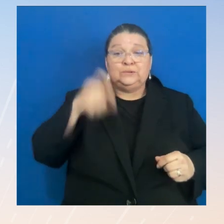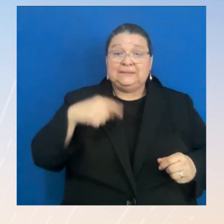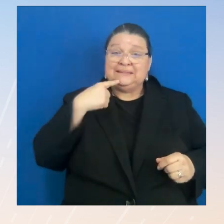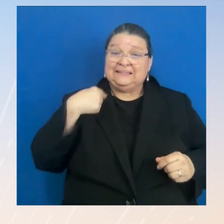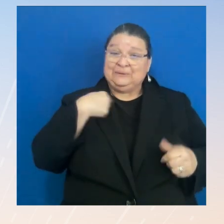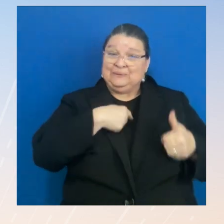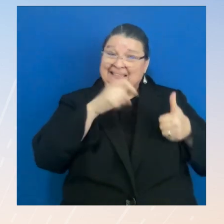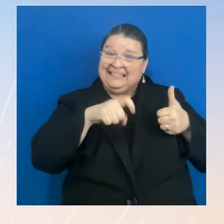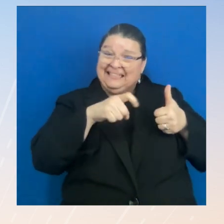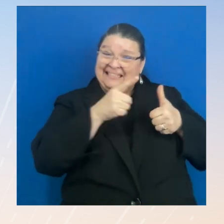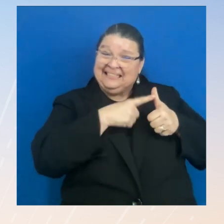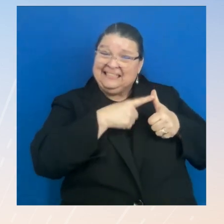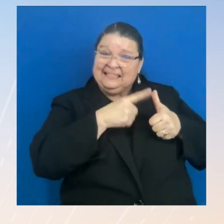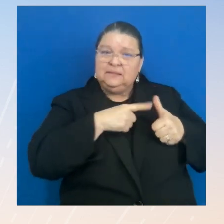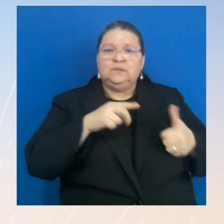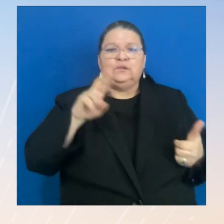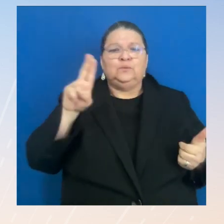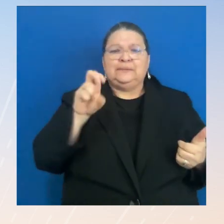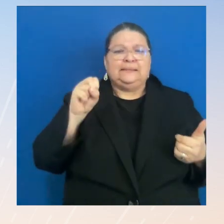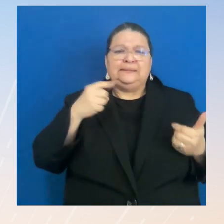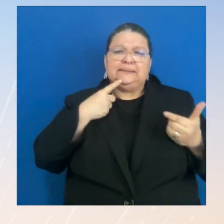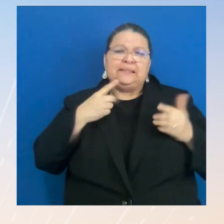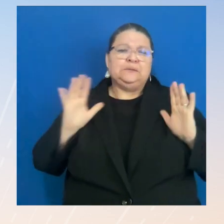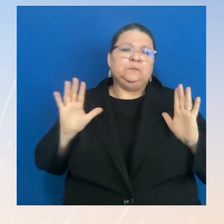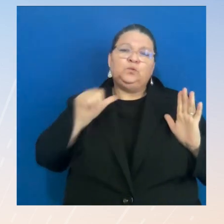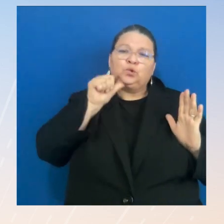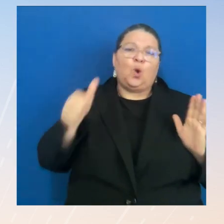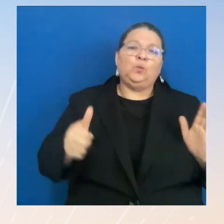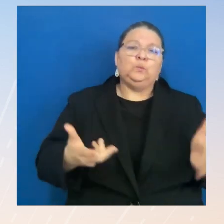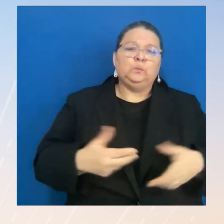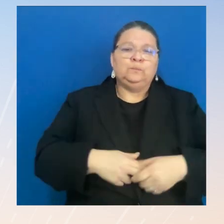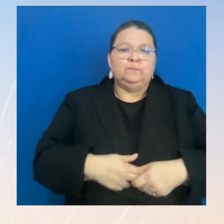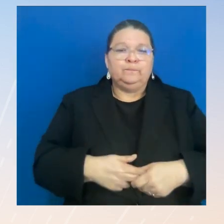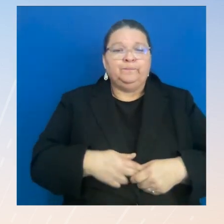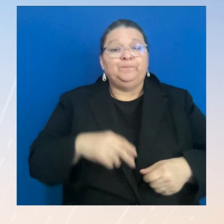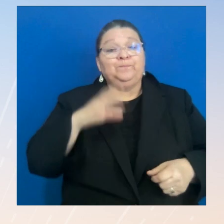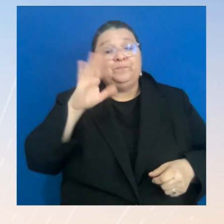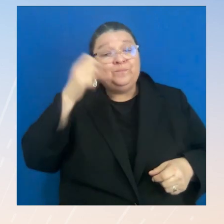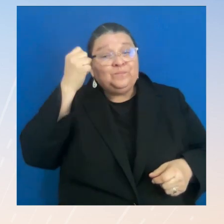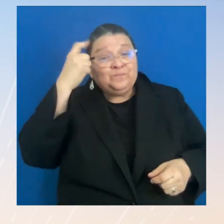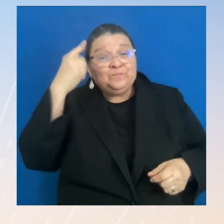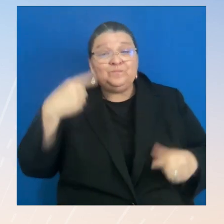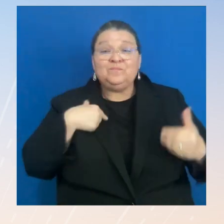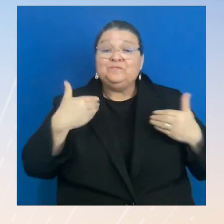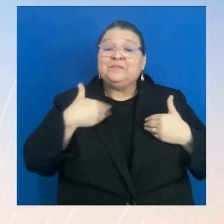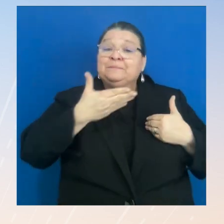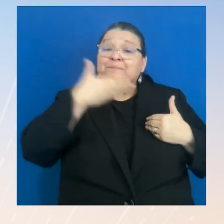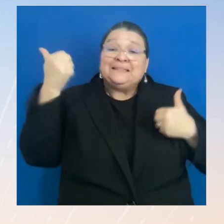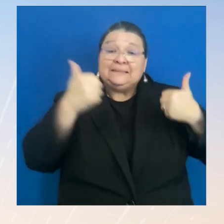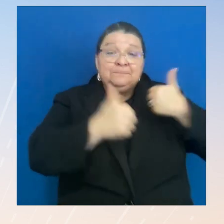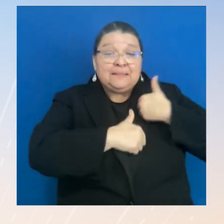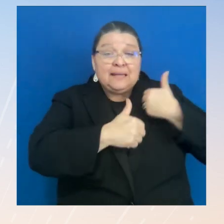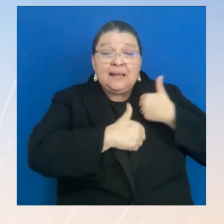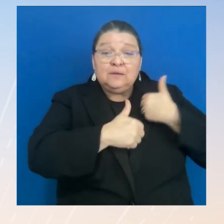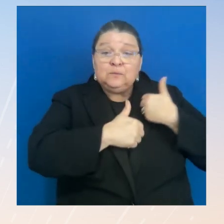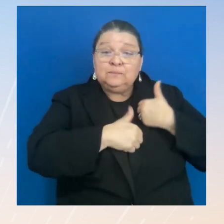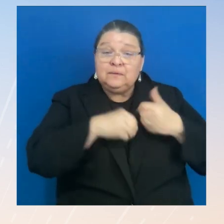in the world. I would note just some factual details here: The Ukrainian Air Force has several squadrons of fully mission- capable aircraft.